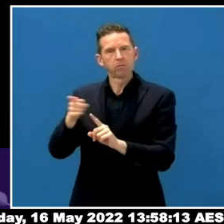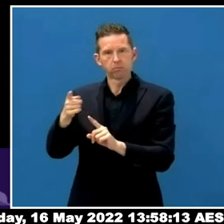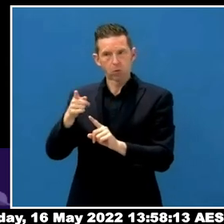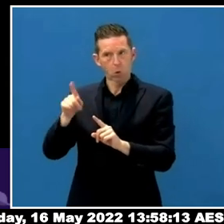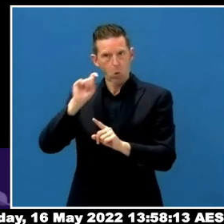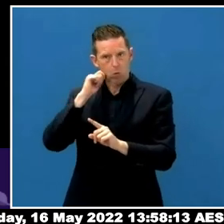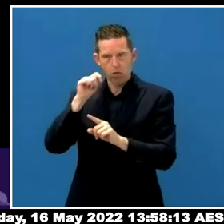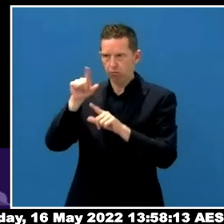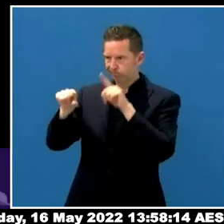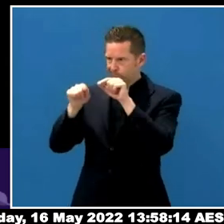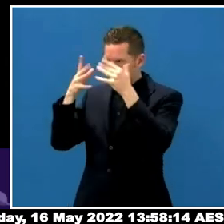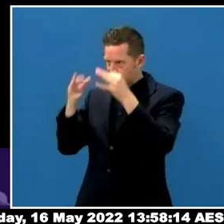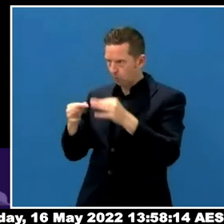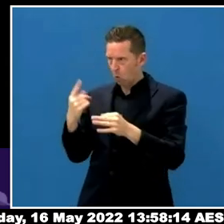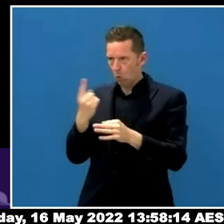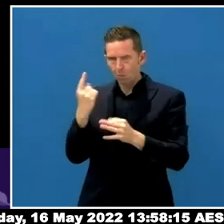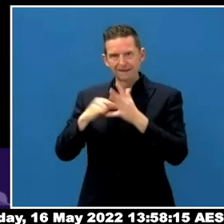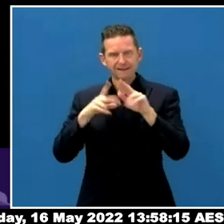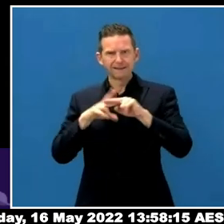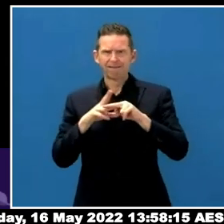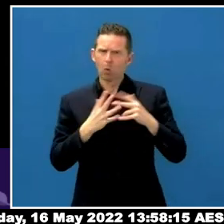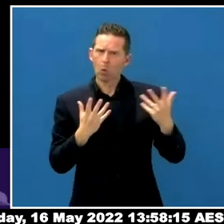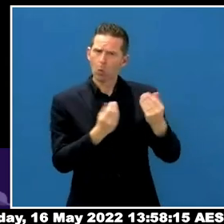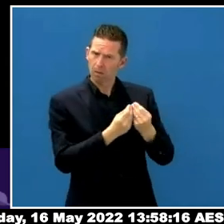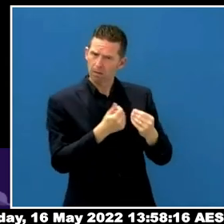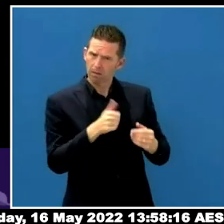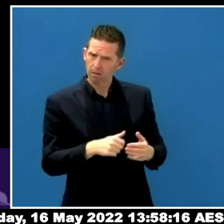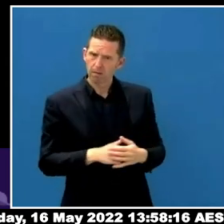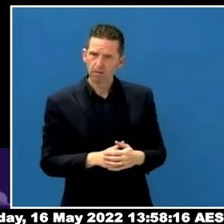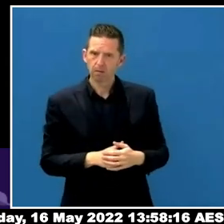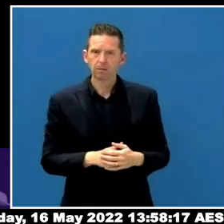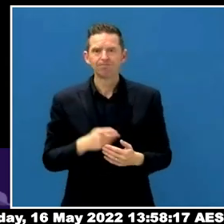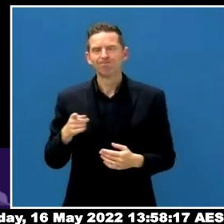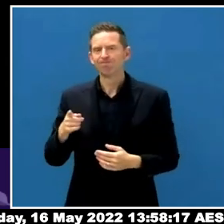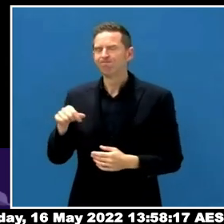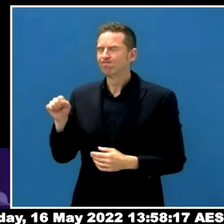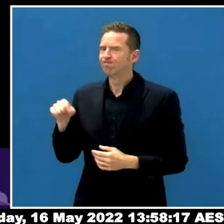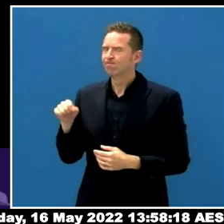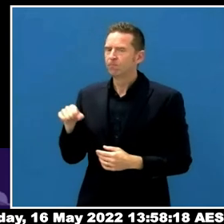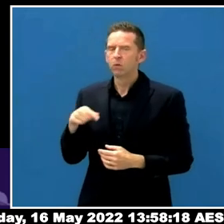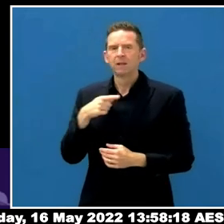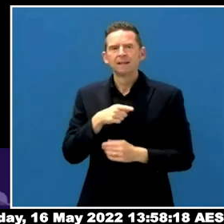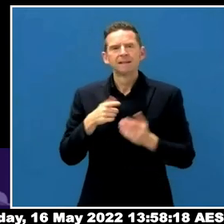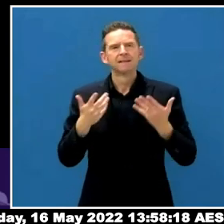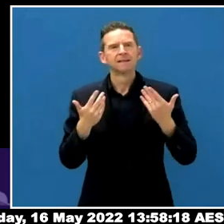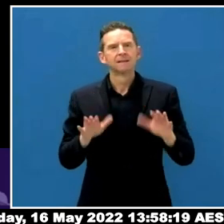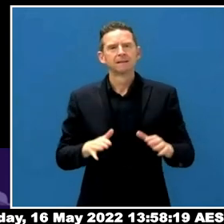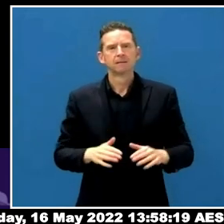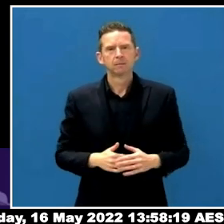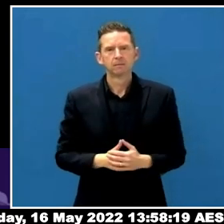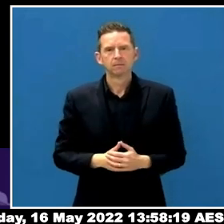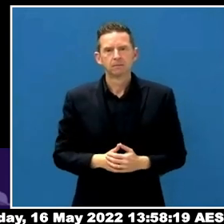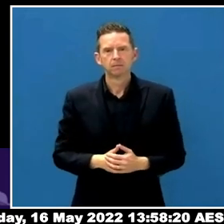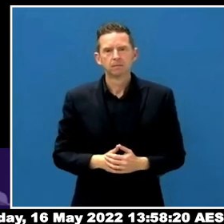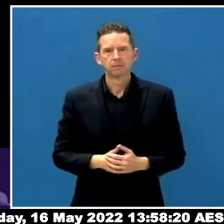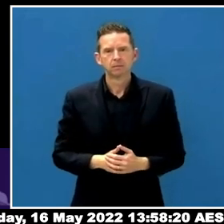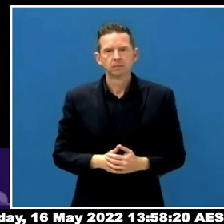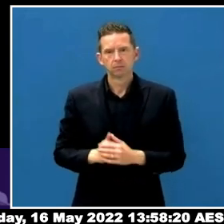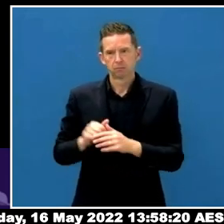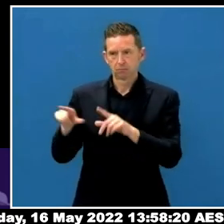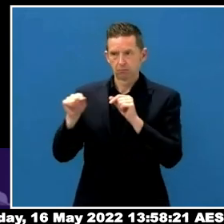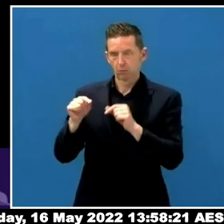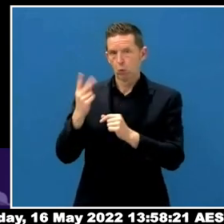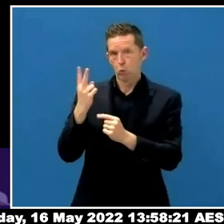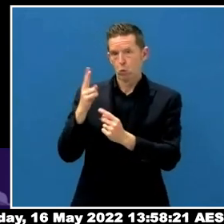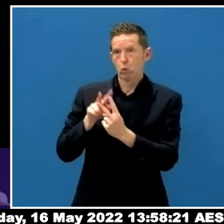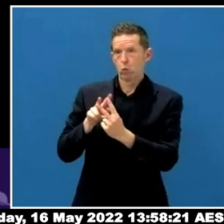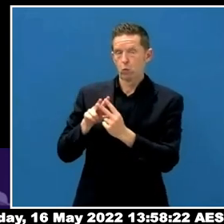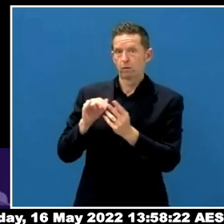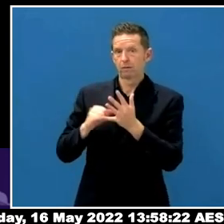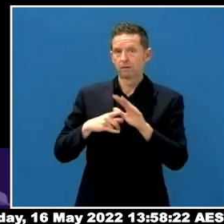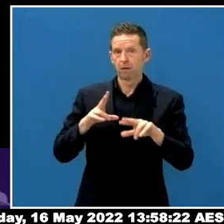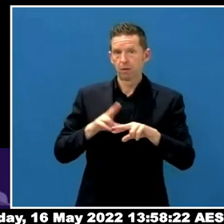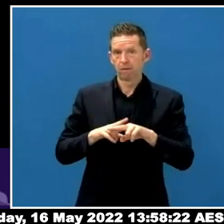Yes, they had appointed two staff that - that Simon got on really well with,